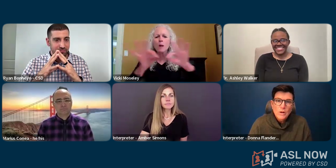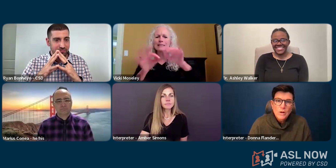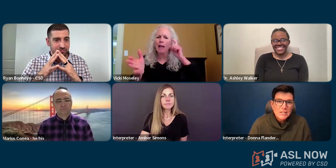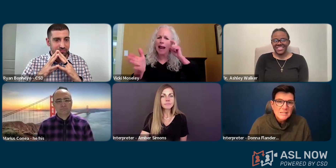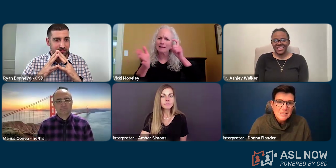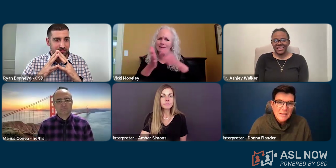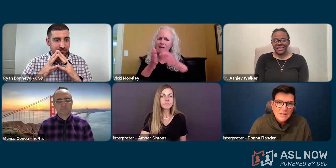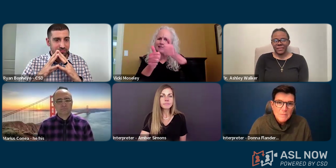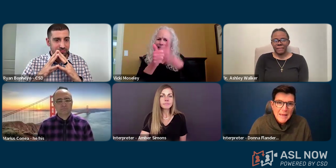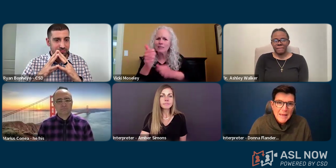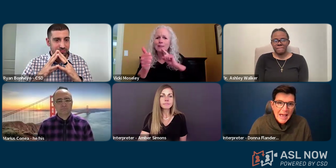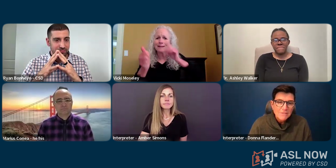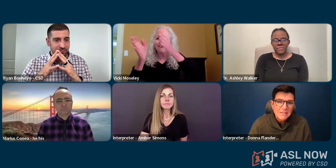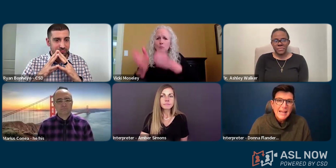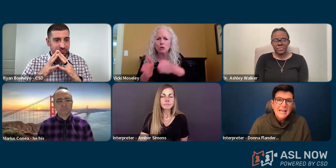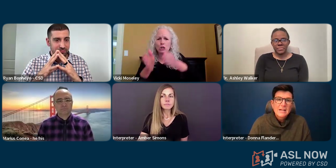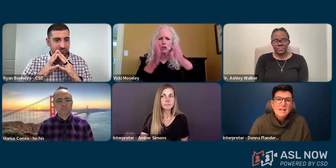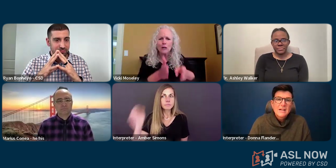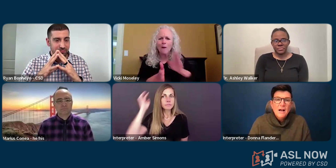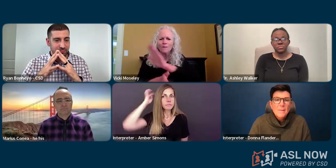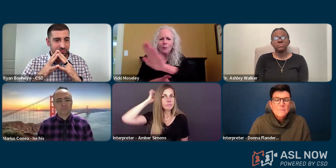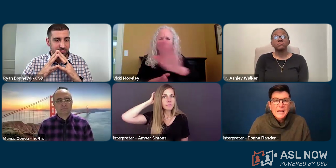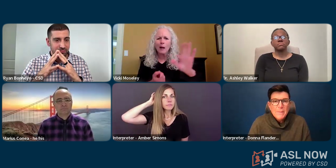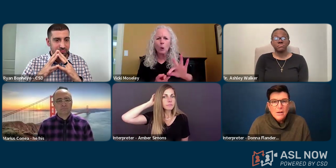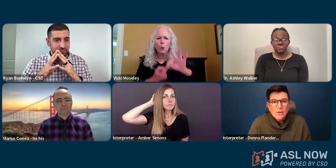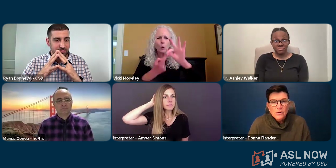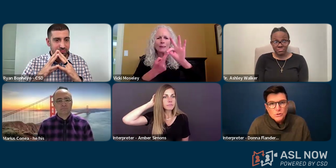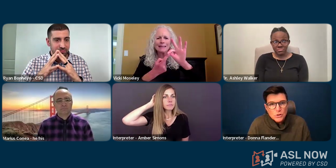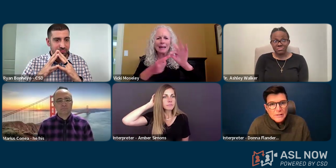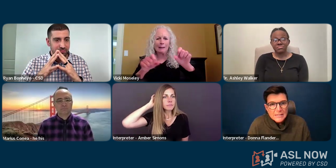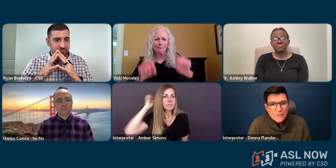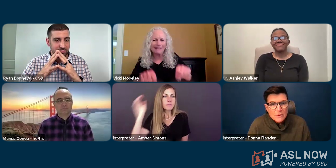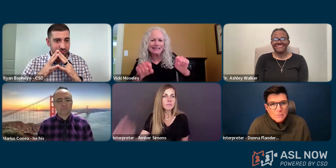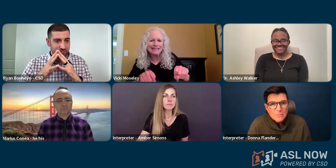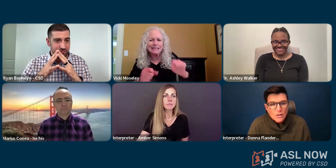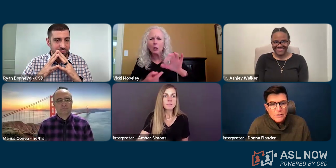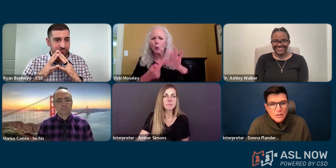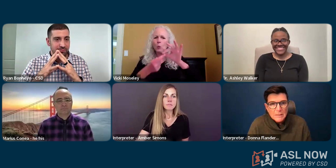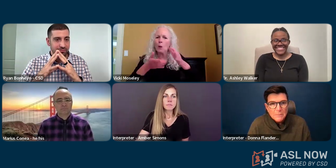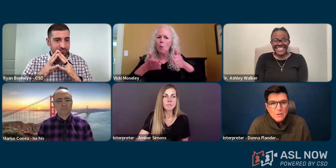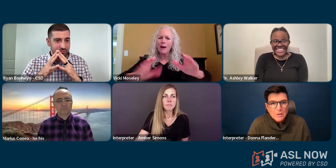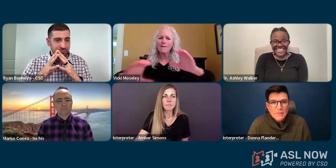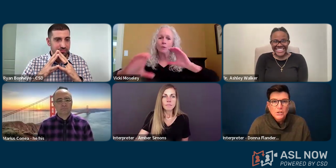for the questions that you may have today and about serving deaf and hard of hearing people